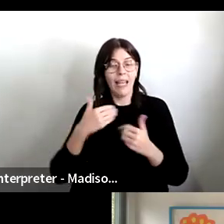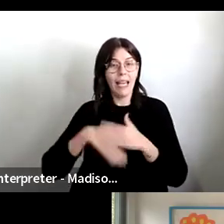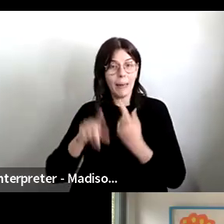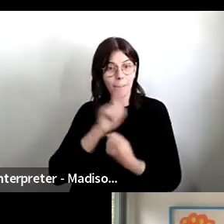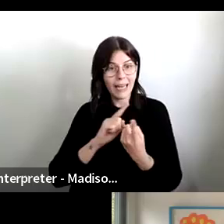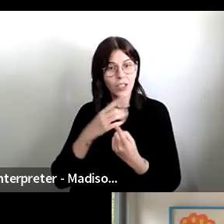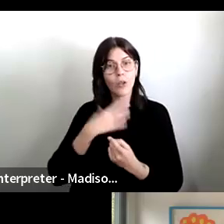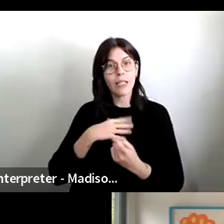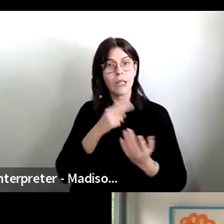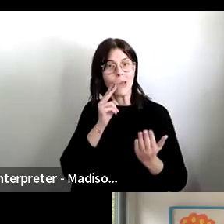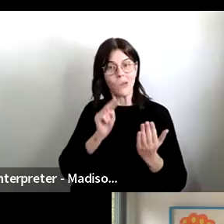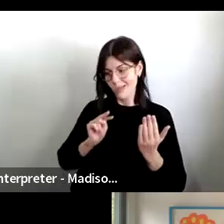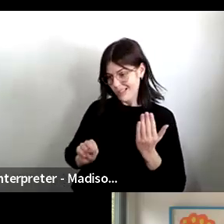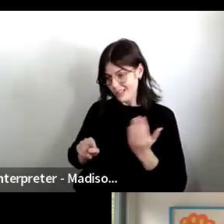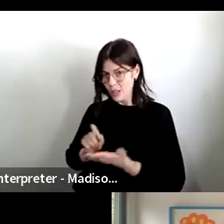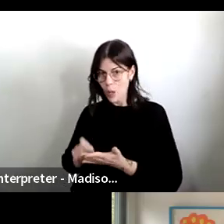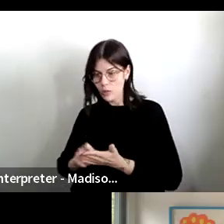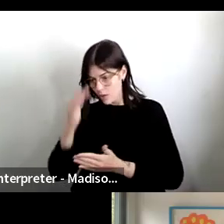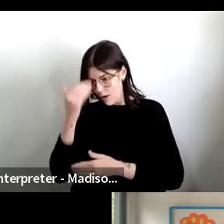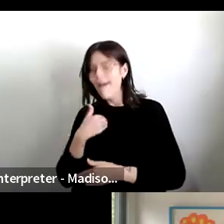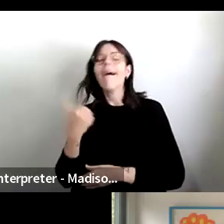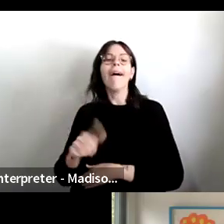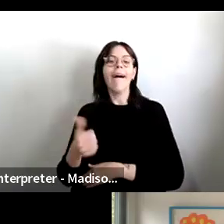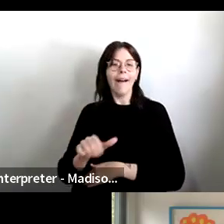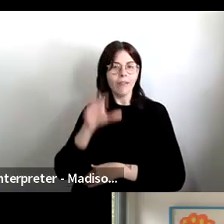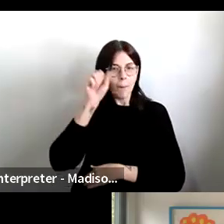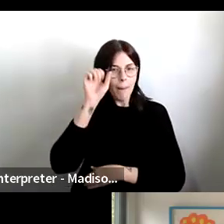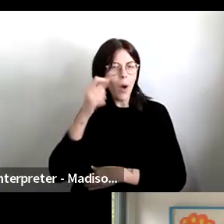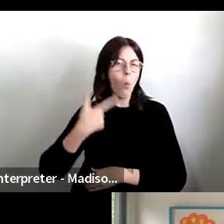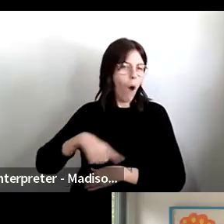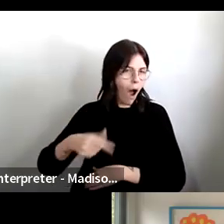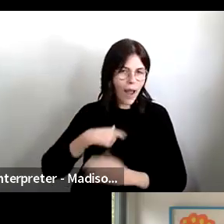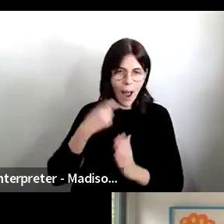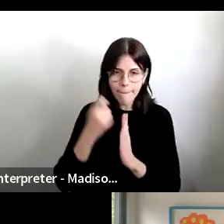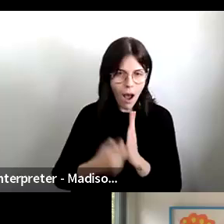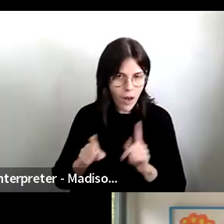yourself about what the application was, why you scored it in a particular way, if we talk about